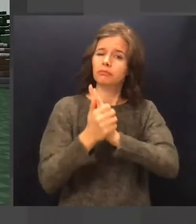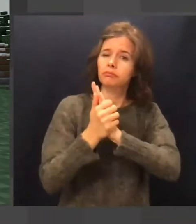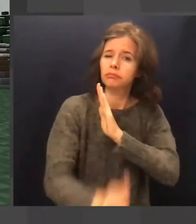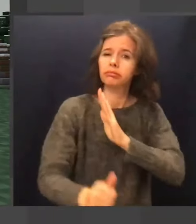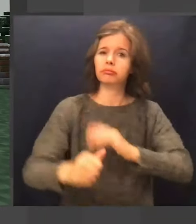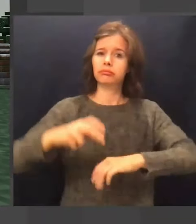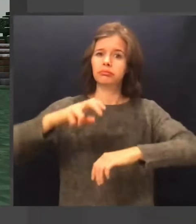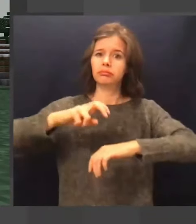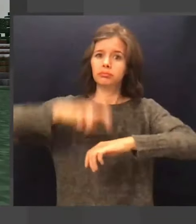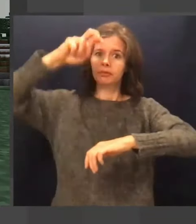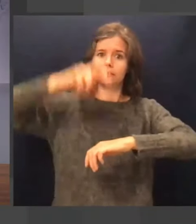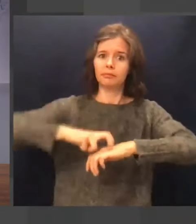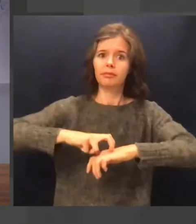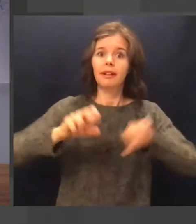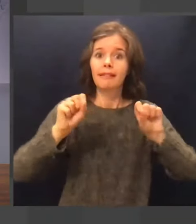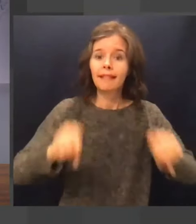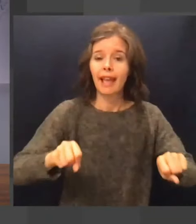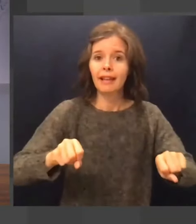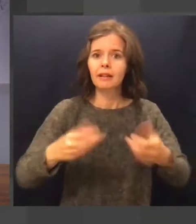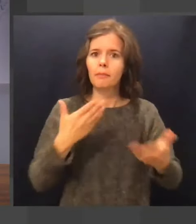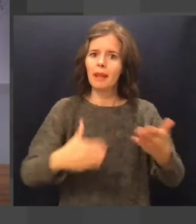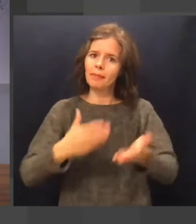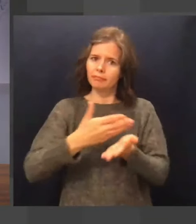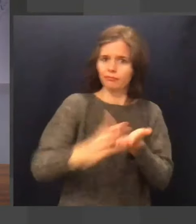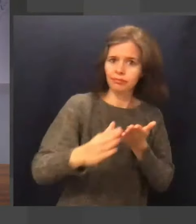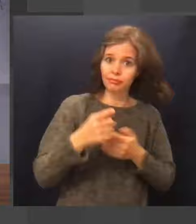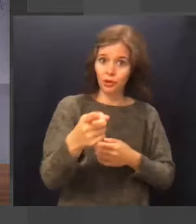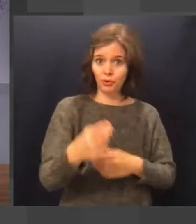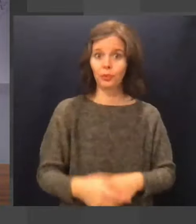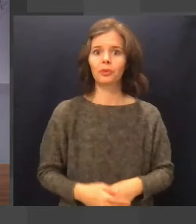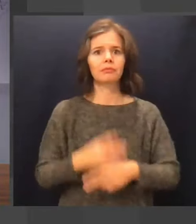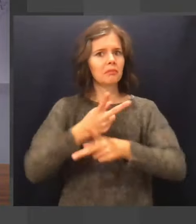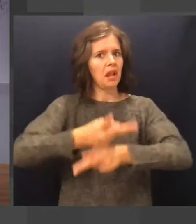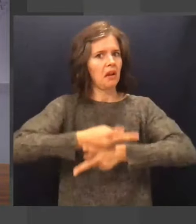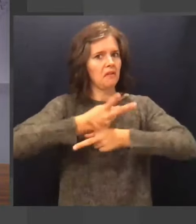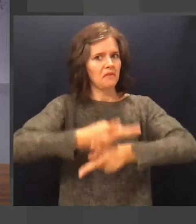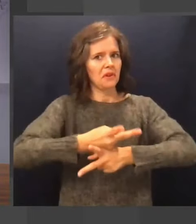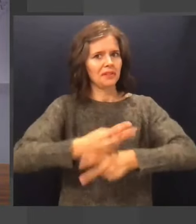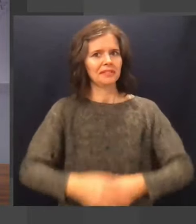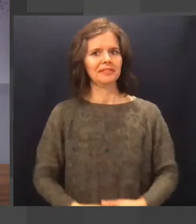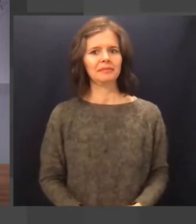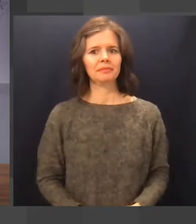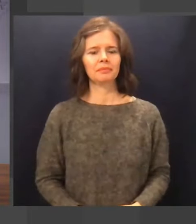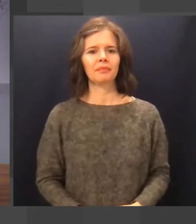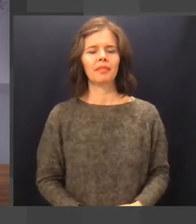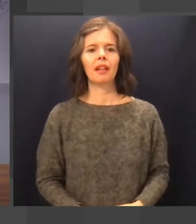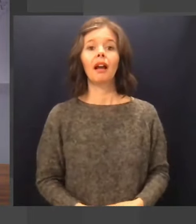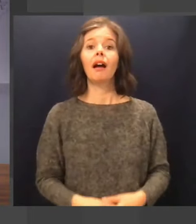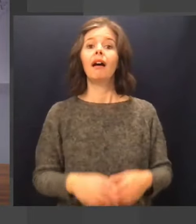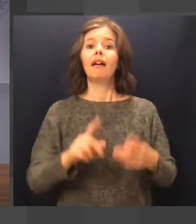SKILLS.